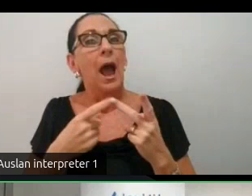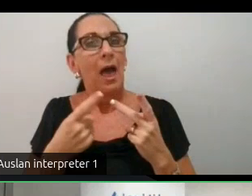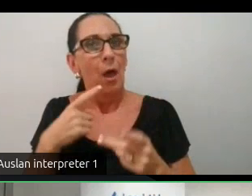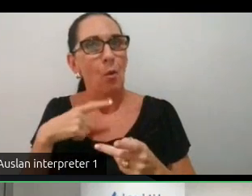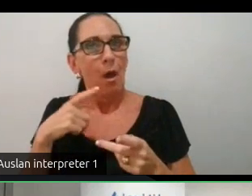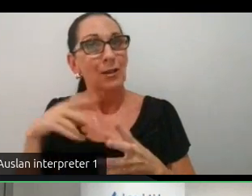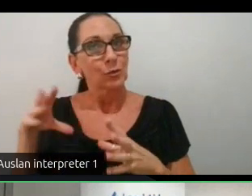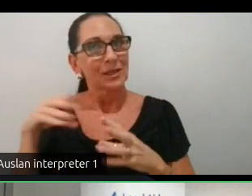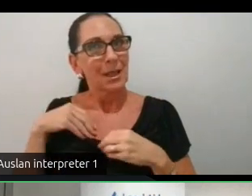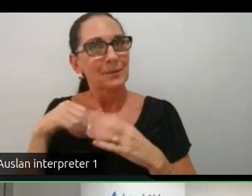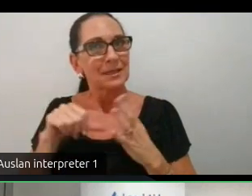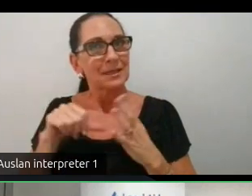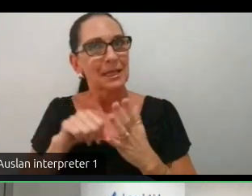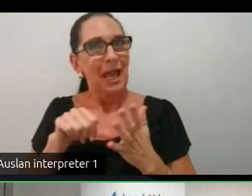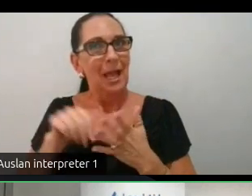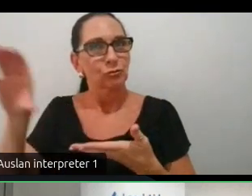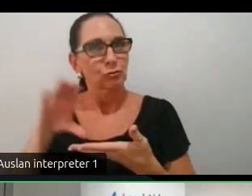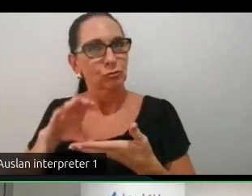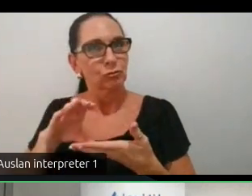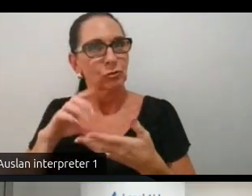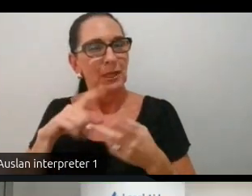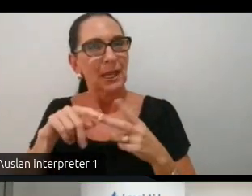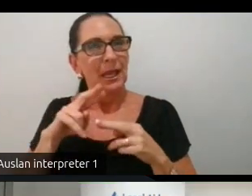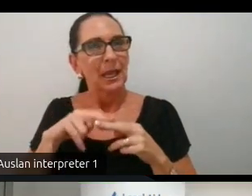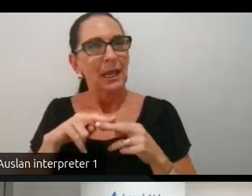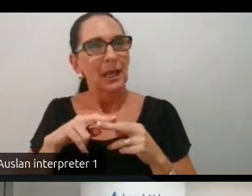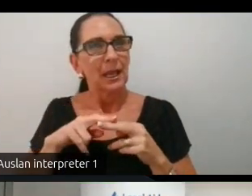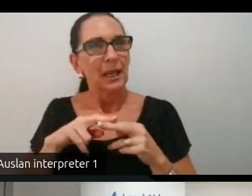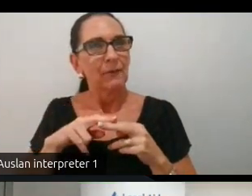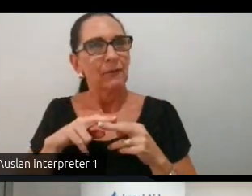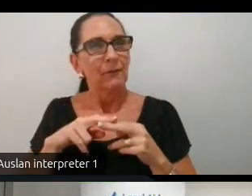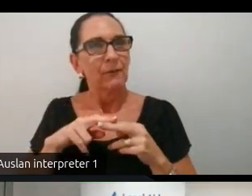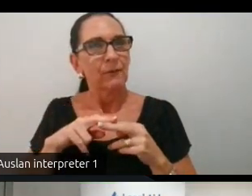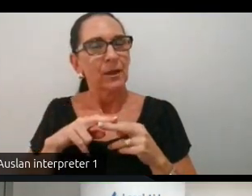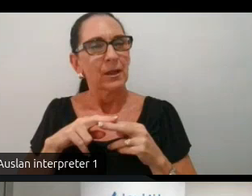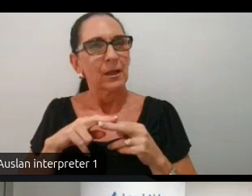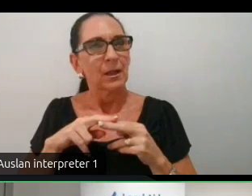a cash settlement, and I think you've seen cases like this, too, is if your uncle's a builder. Oh,